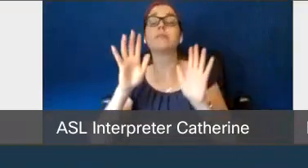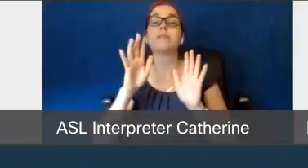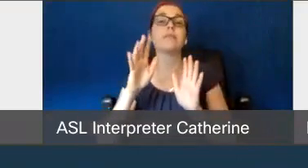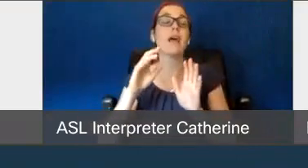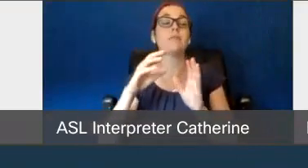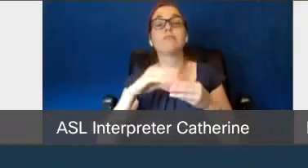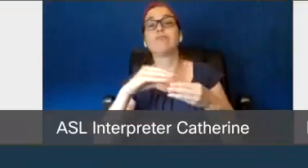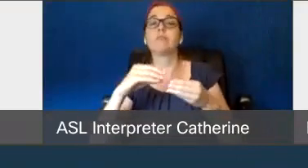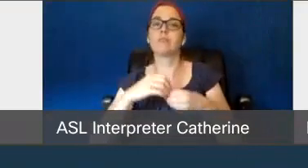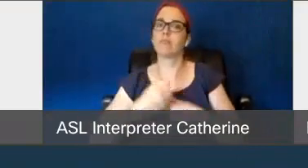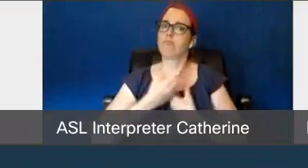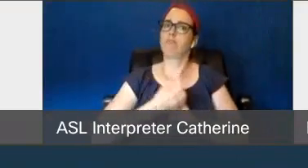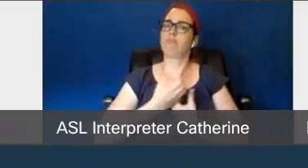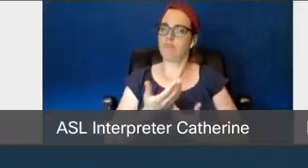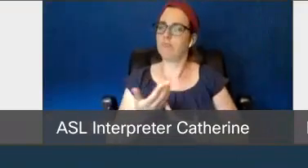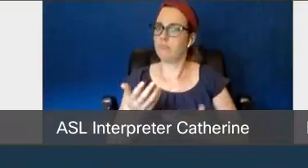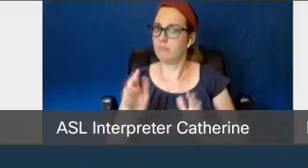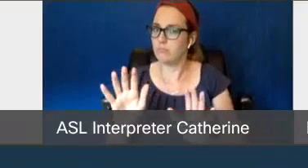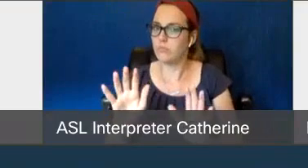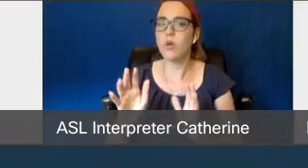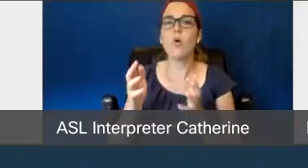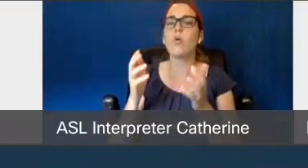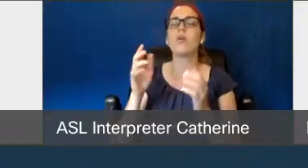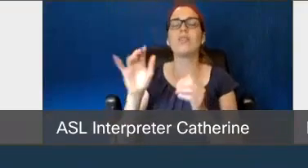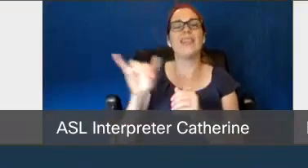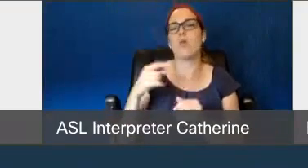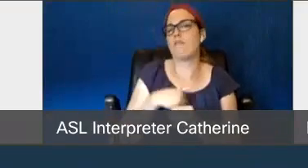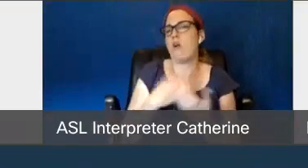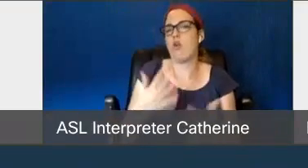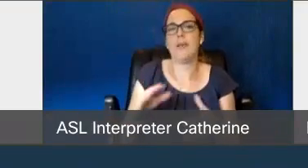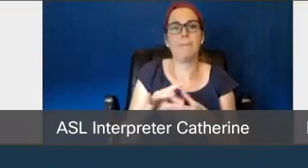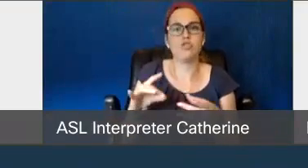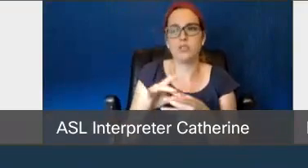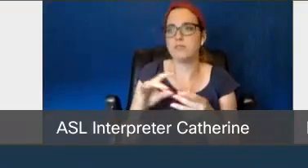stated is earlier, we can't have that held against them, the whole idea is that they can come in,